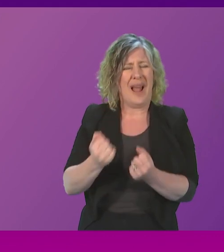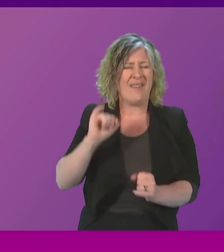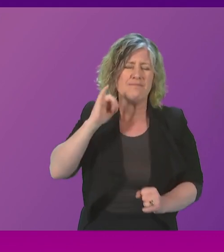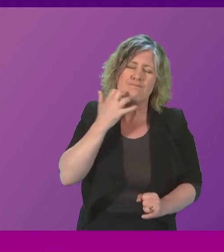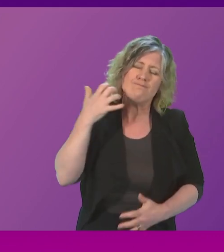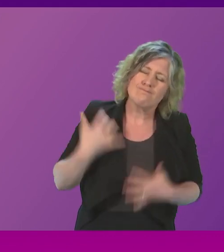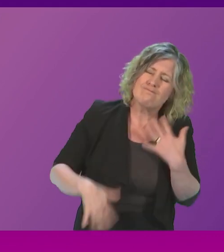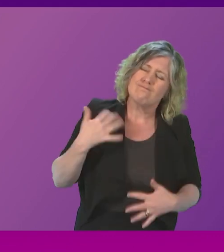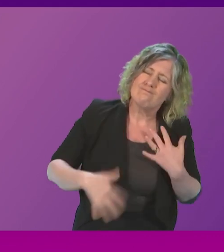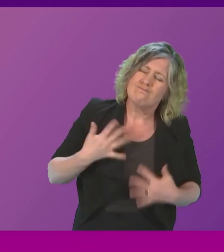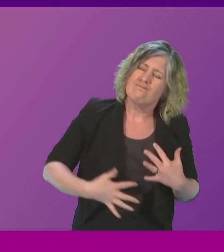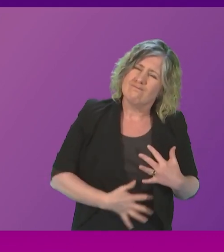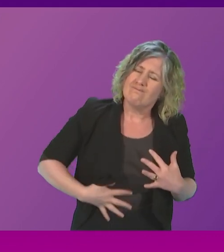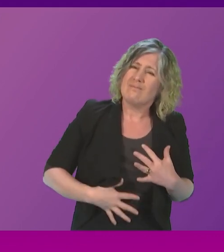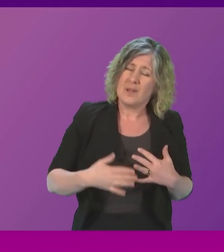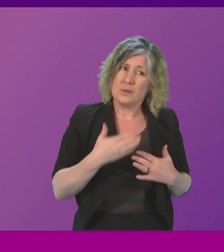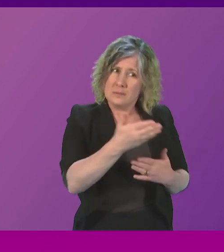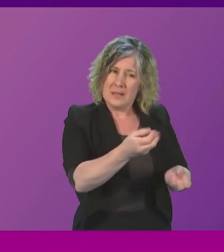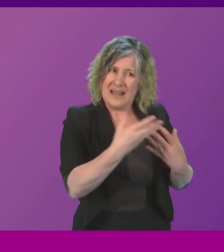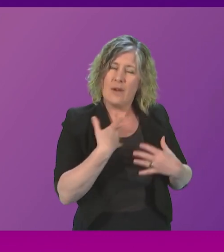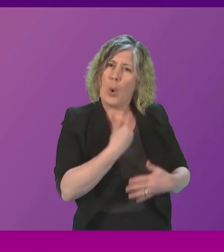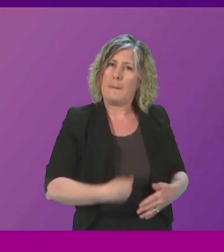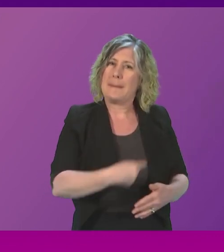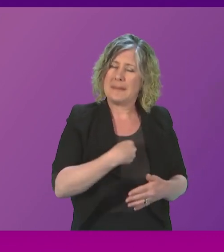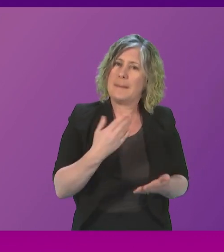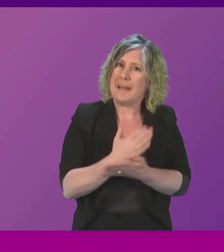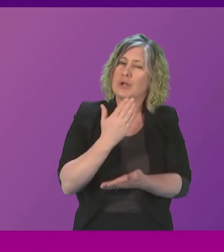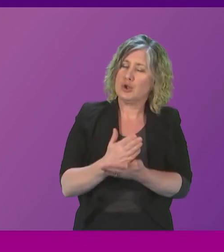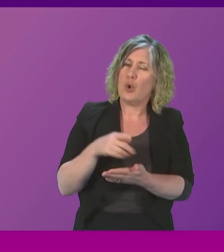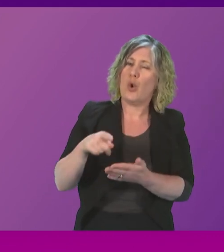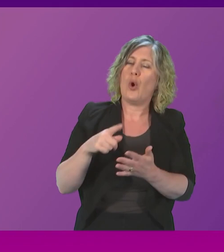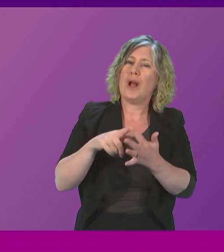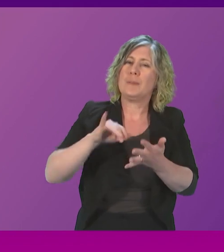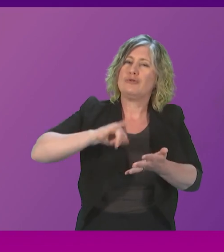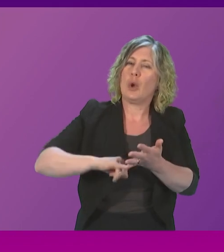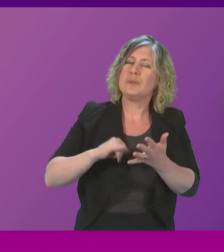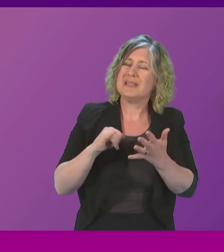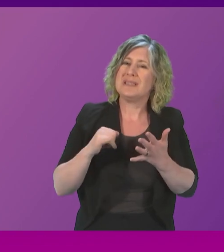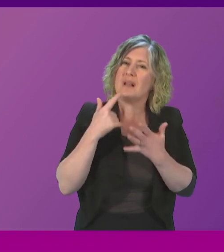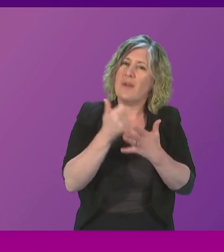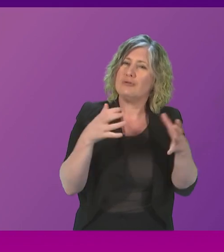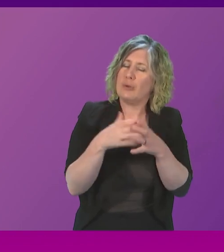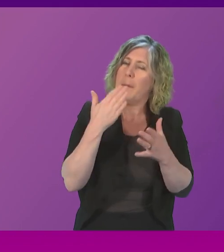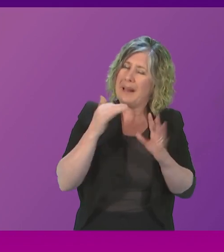Will he commit to ensuring that the group meets?